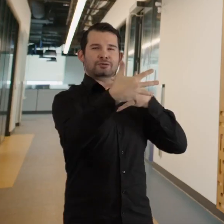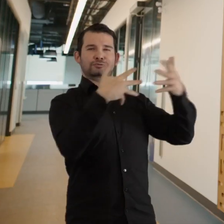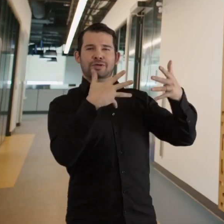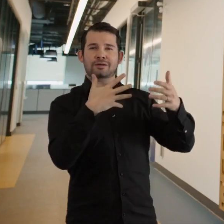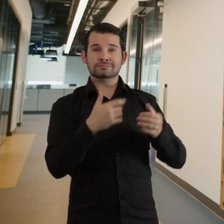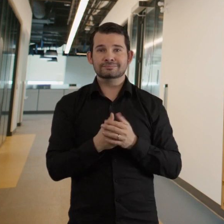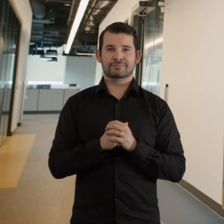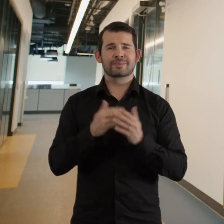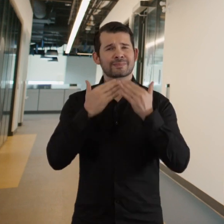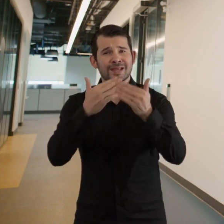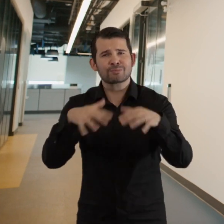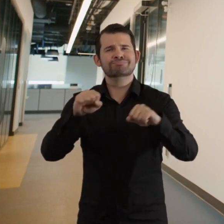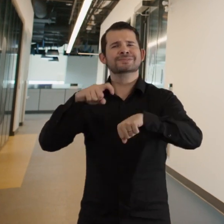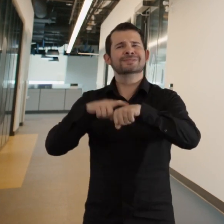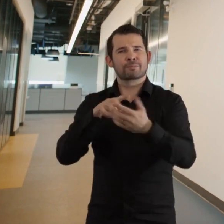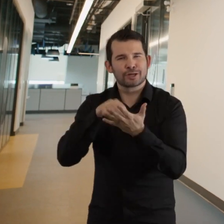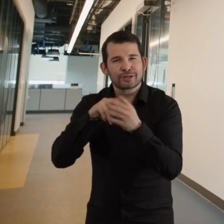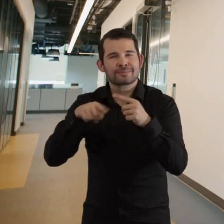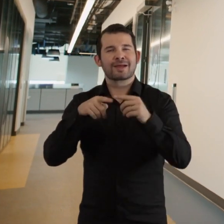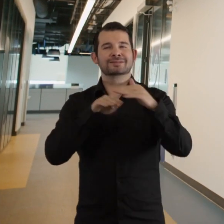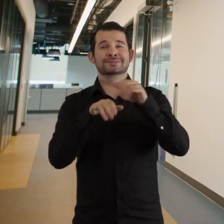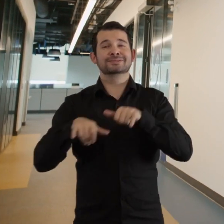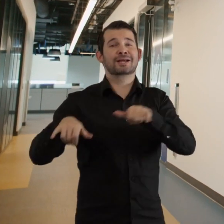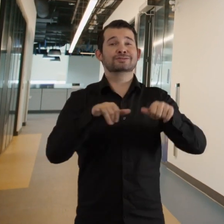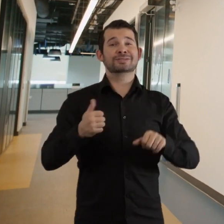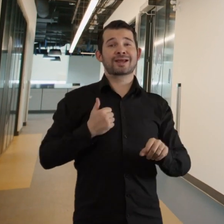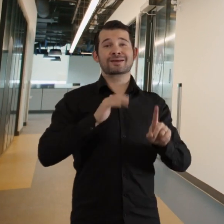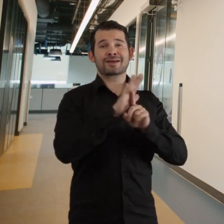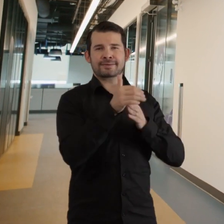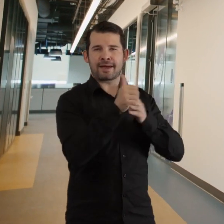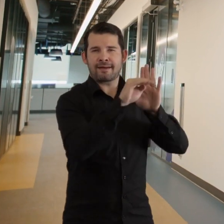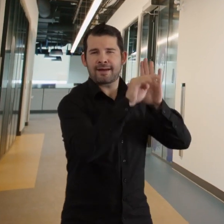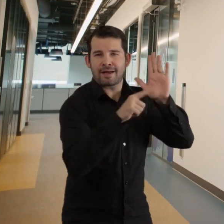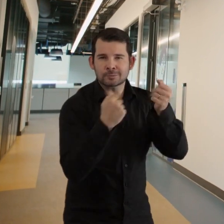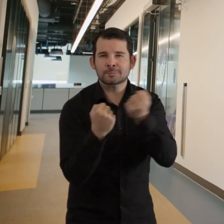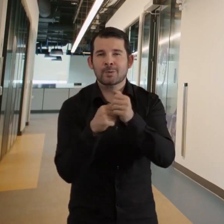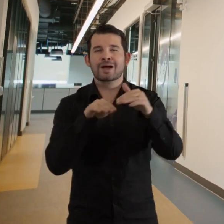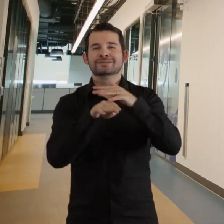Thank you for taking the time to learn about Accessibility Standards Canada's guidelines to support accessible workplaces.